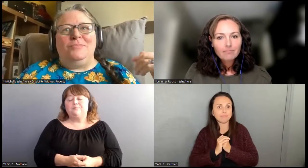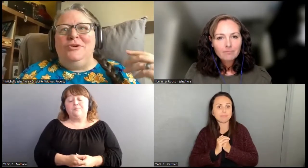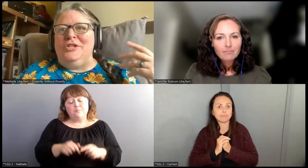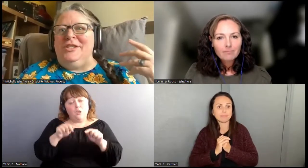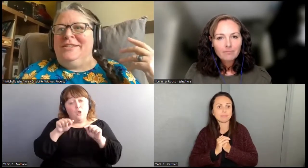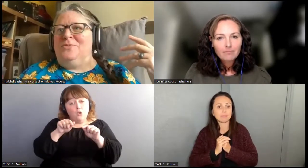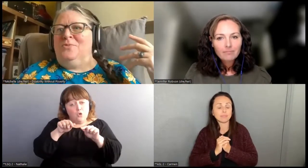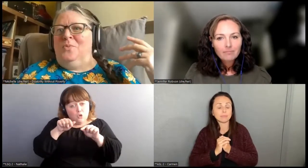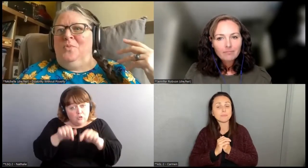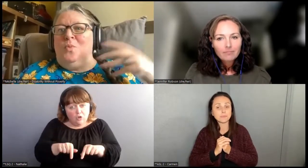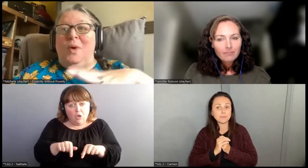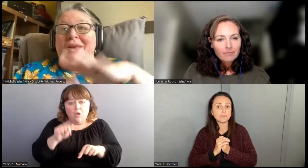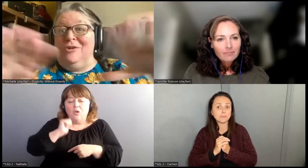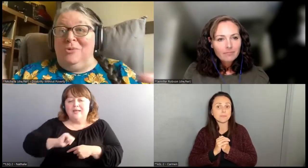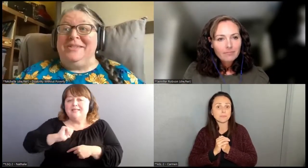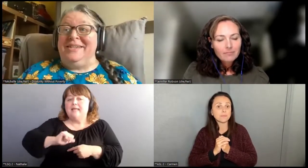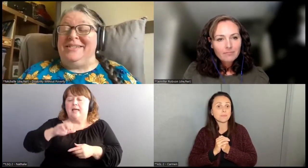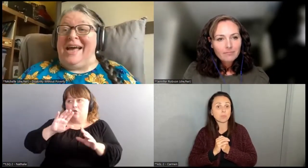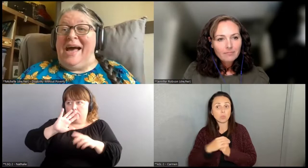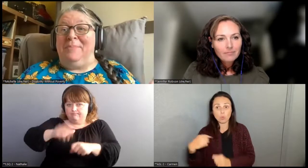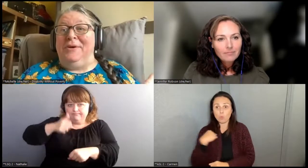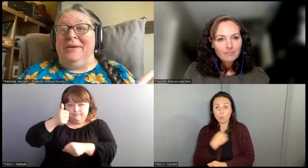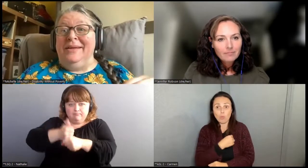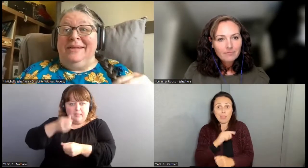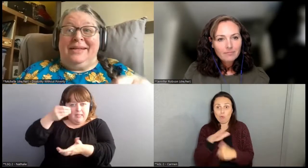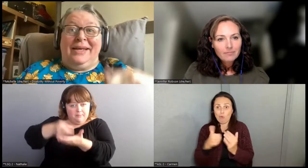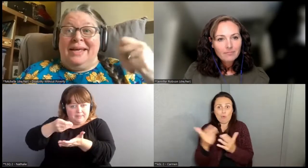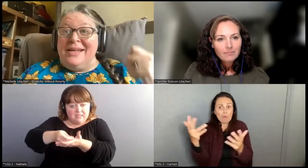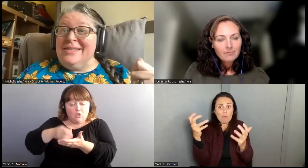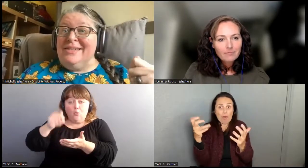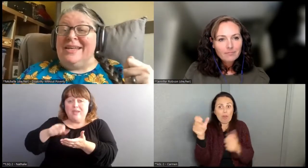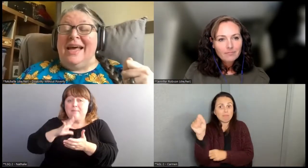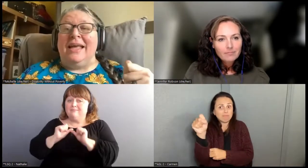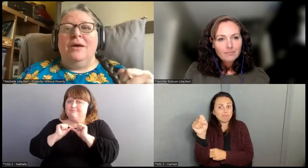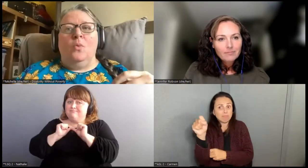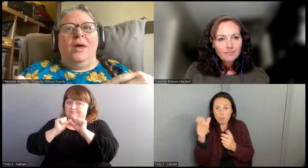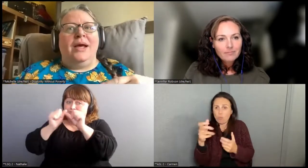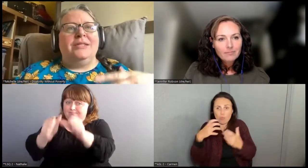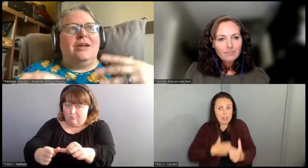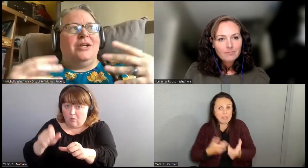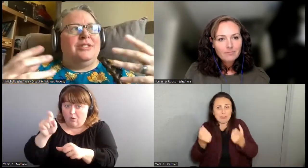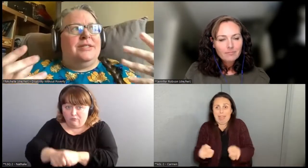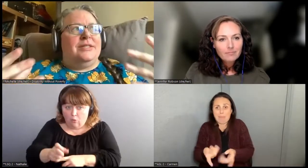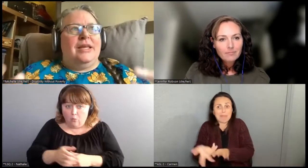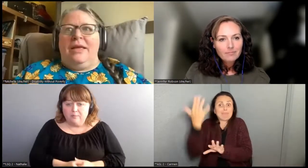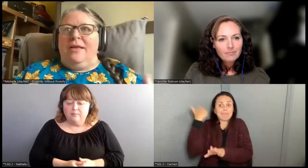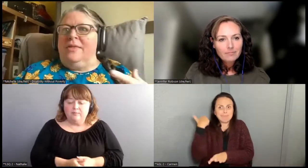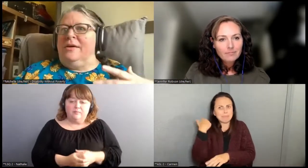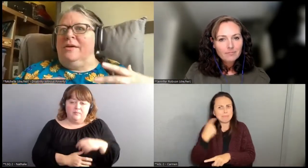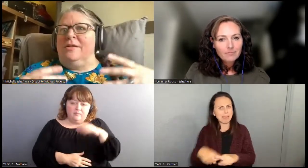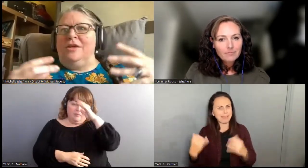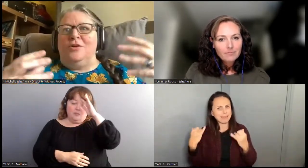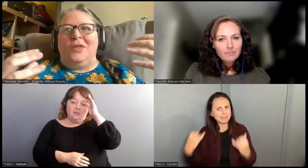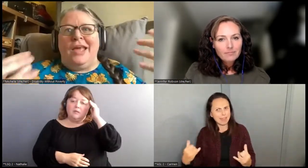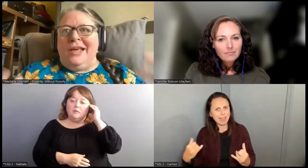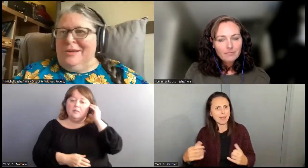AS MUCH AS WE ALL WANT IT TO HAPPEN YESTERDAY, WHEN I START TO SEE THE -- YOU KNOW, THE INCOME